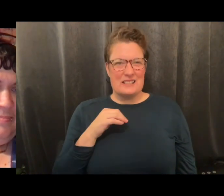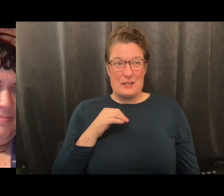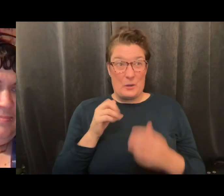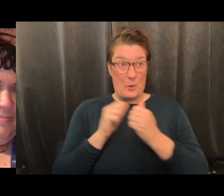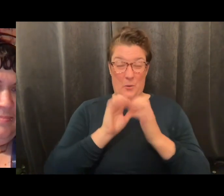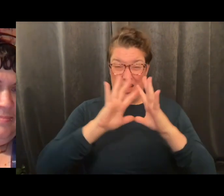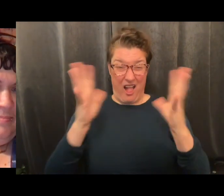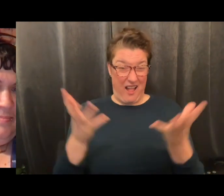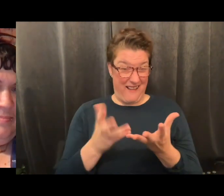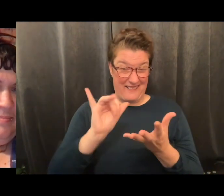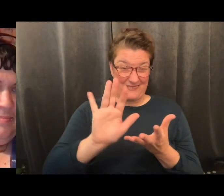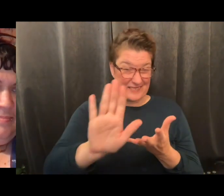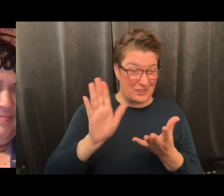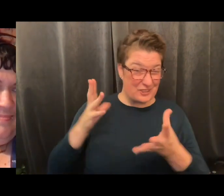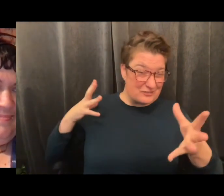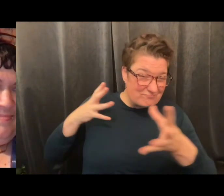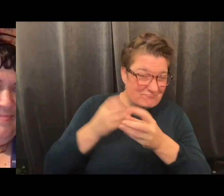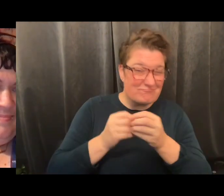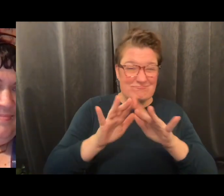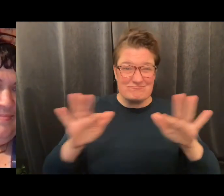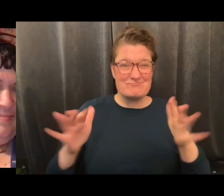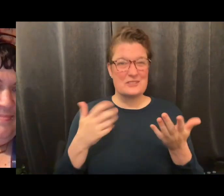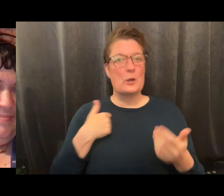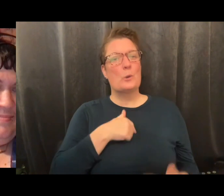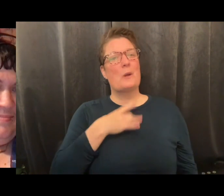we like to ask everyone, how are you dreaming the world to come?